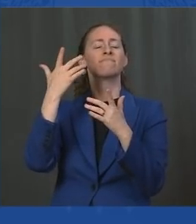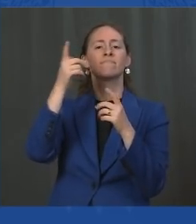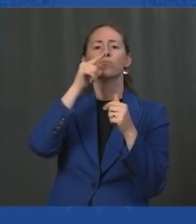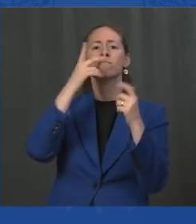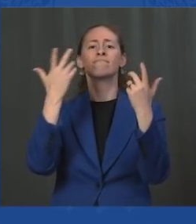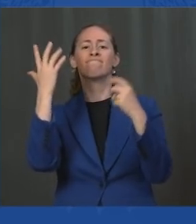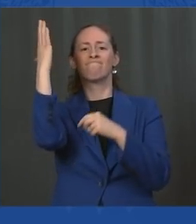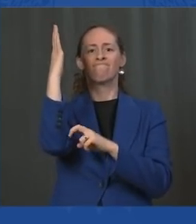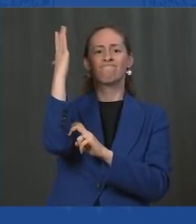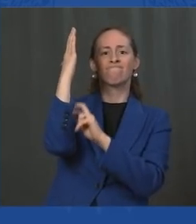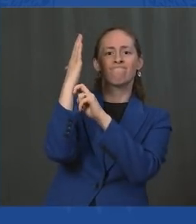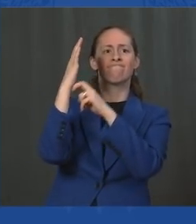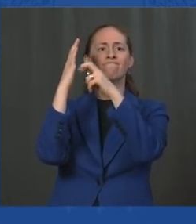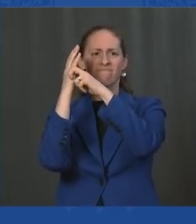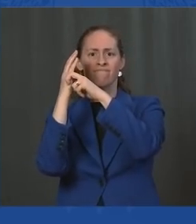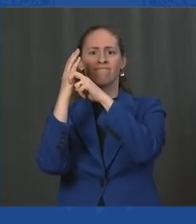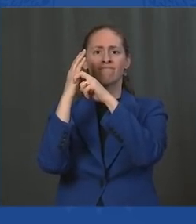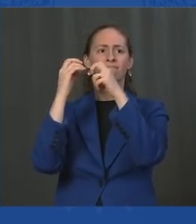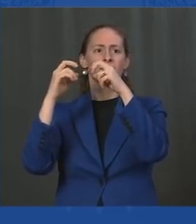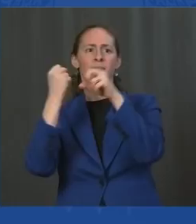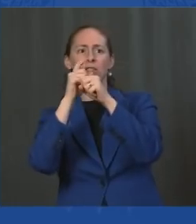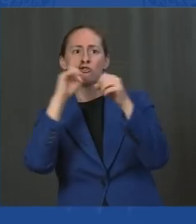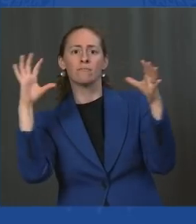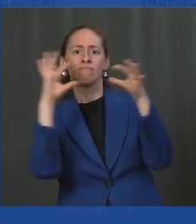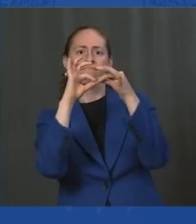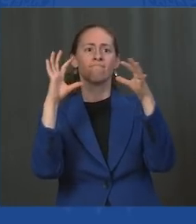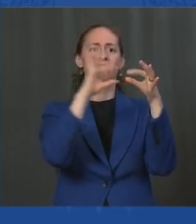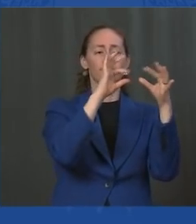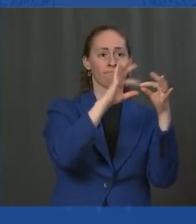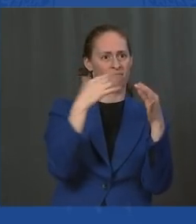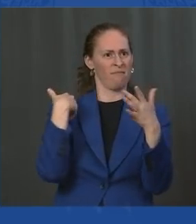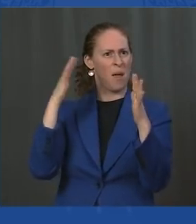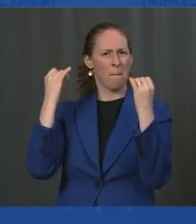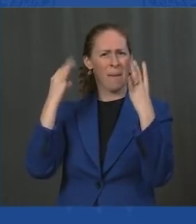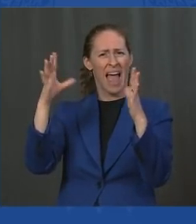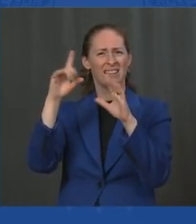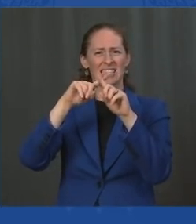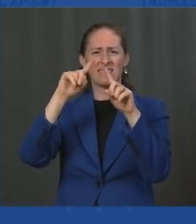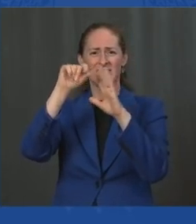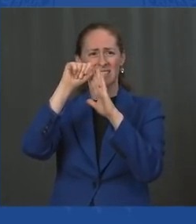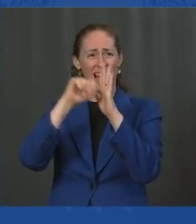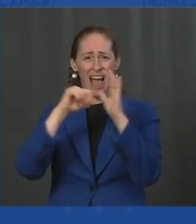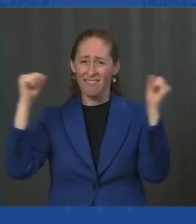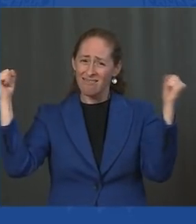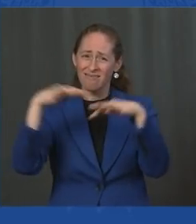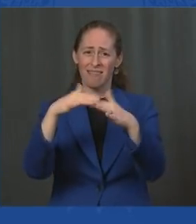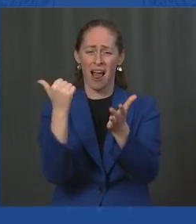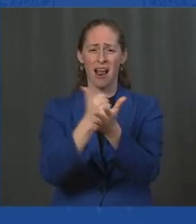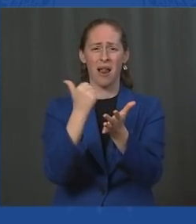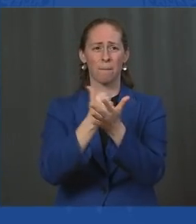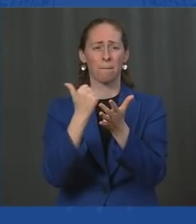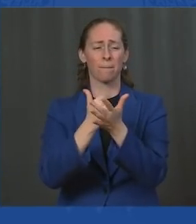and the District of Columbia racing to restore power. In Alabama, two have died on the job.